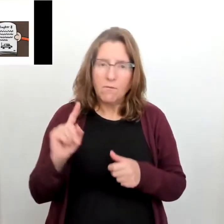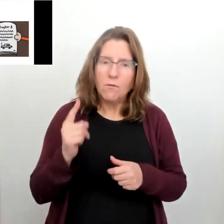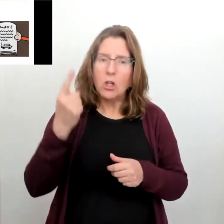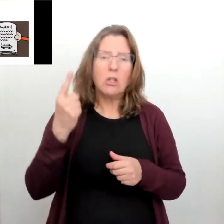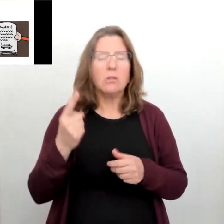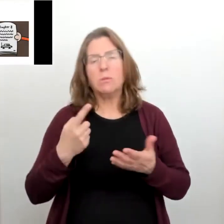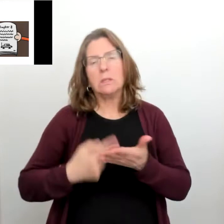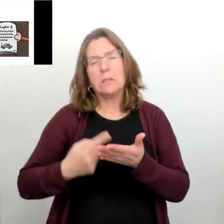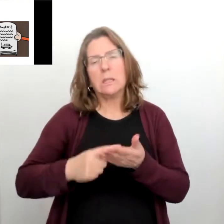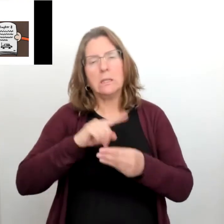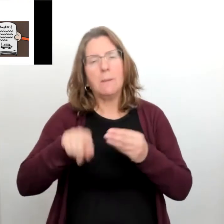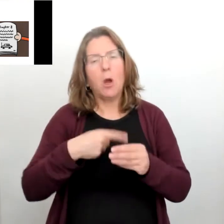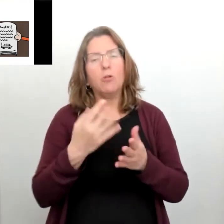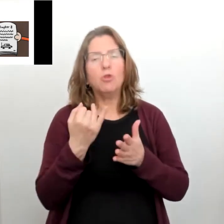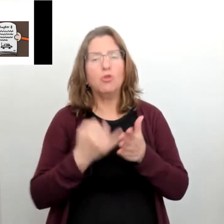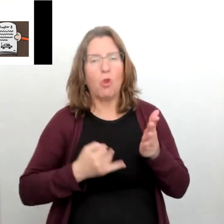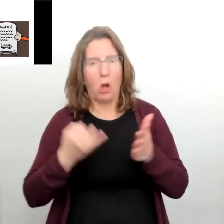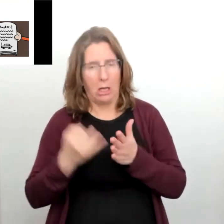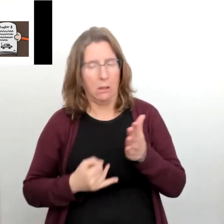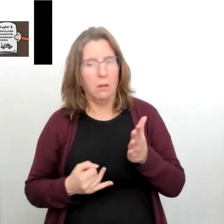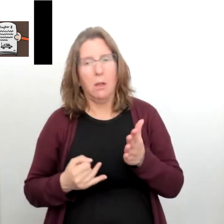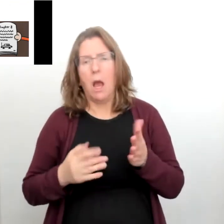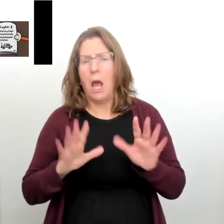First, let's talk about drawings.